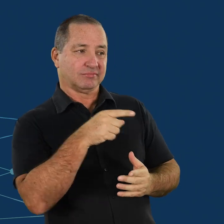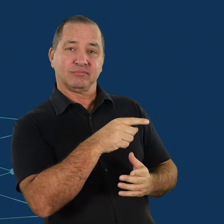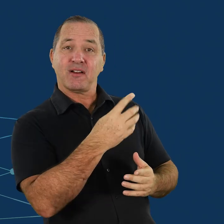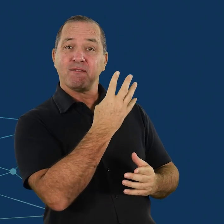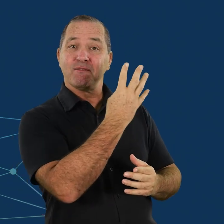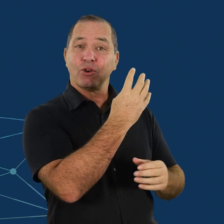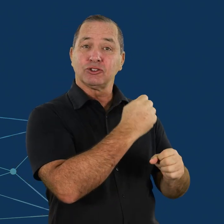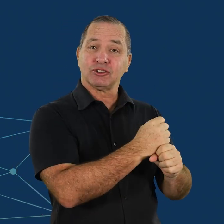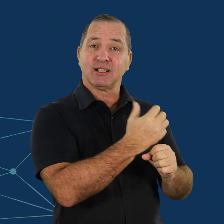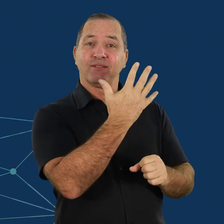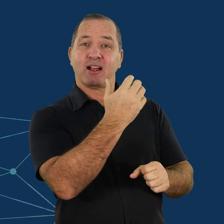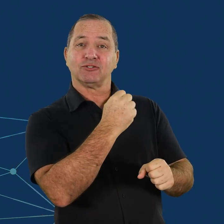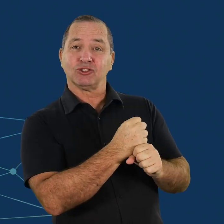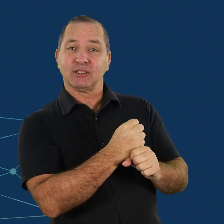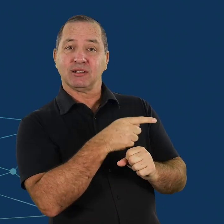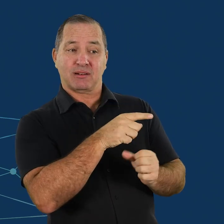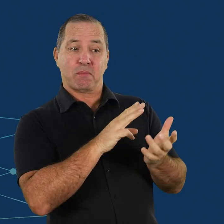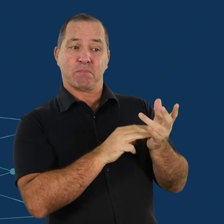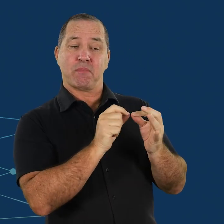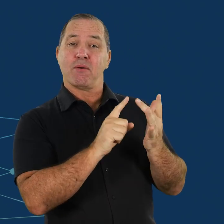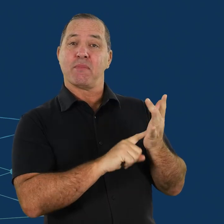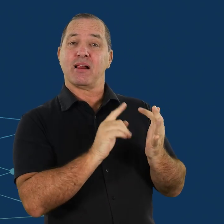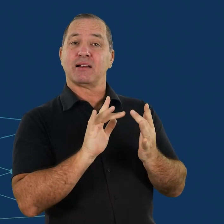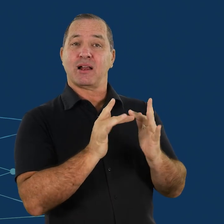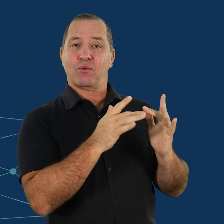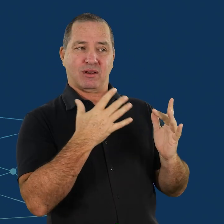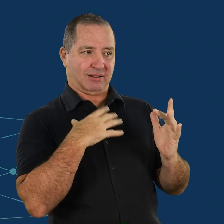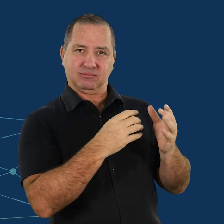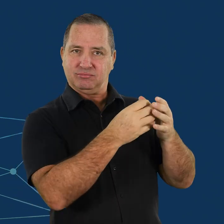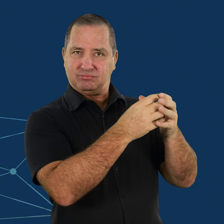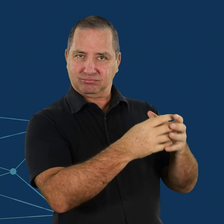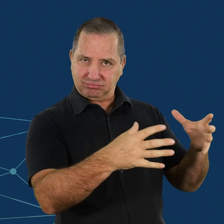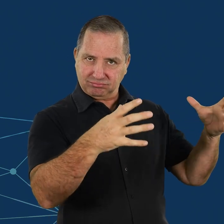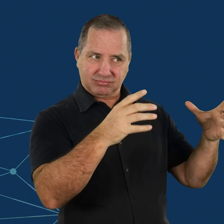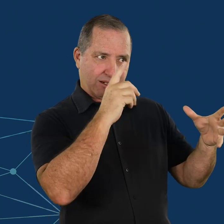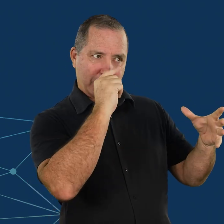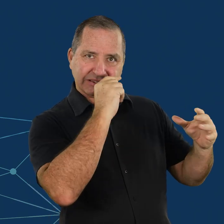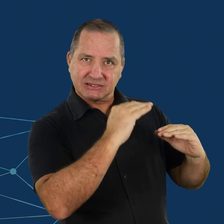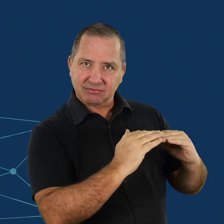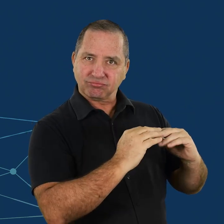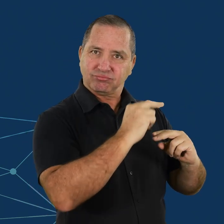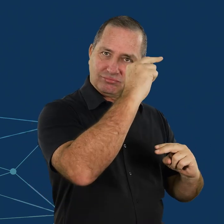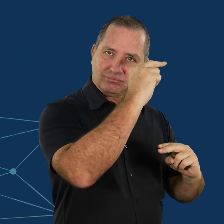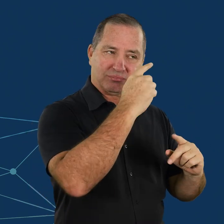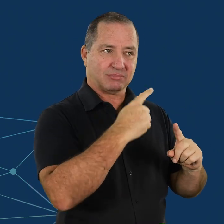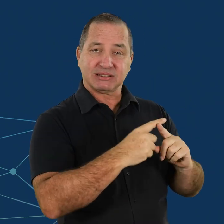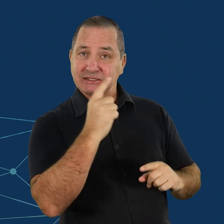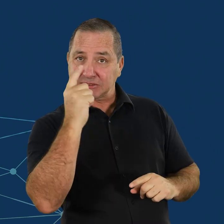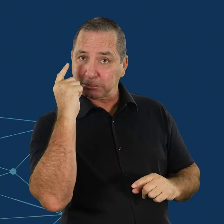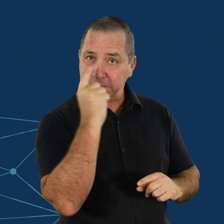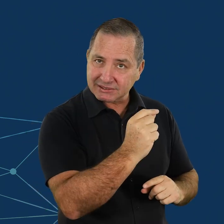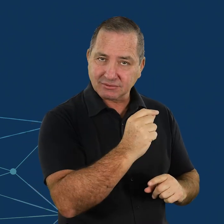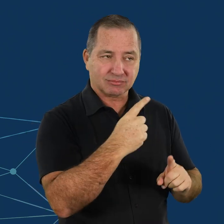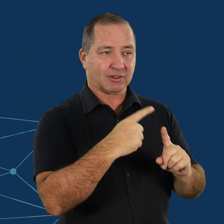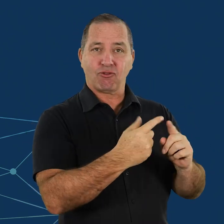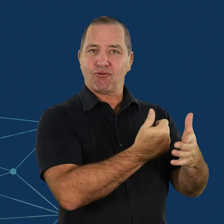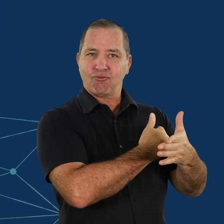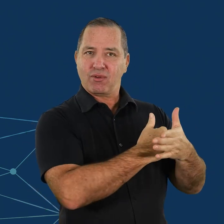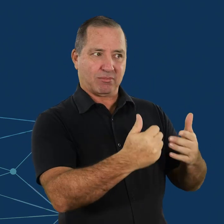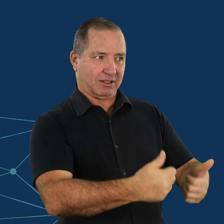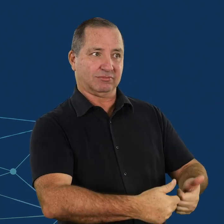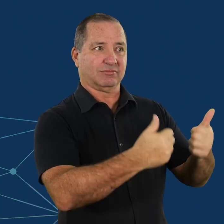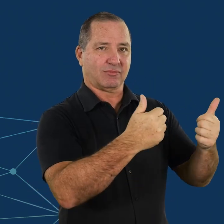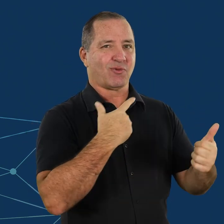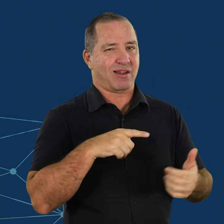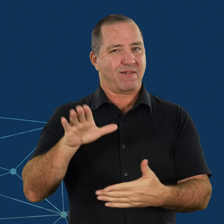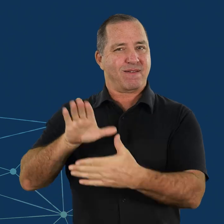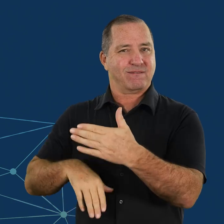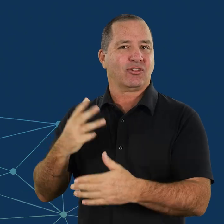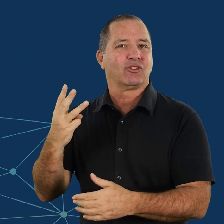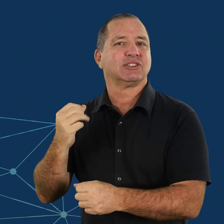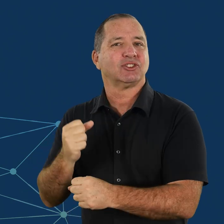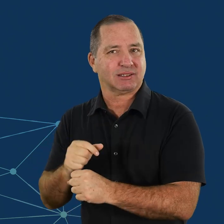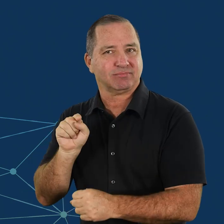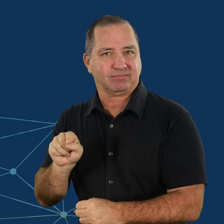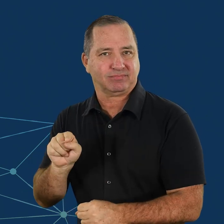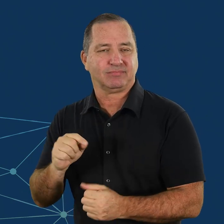to boost the capacity, speed and reliability of the 4G and 5G mobile networks.